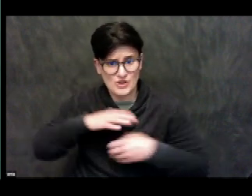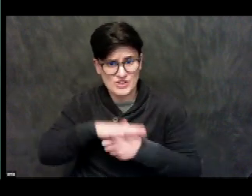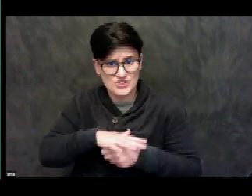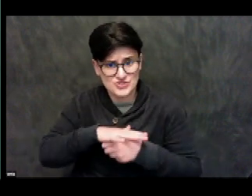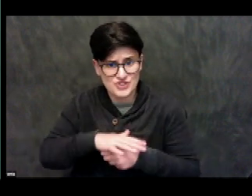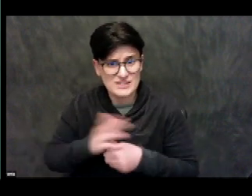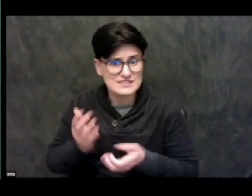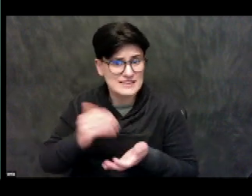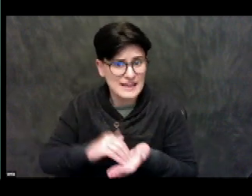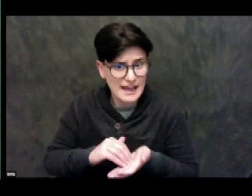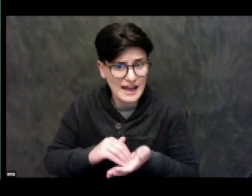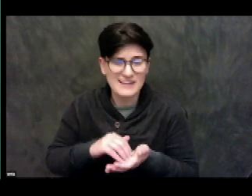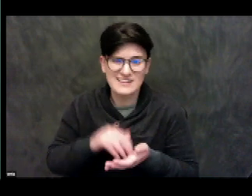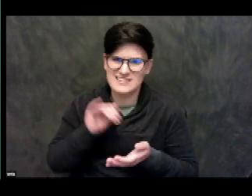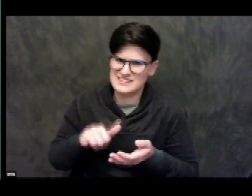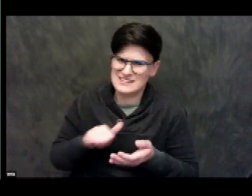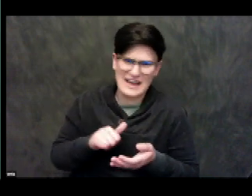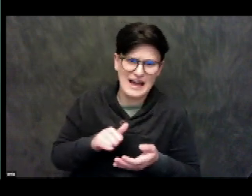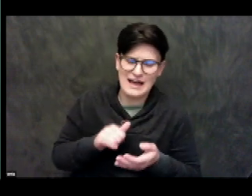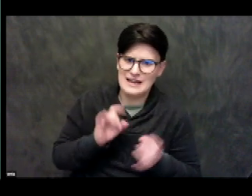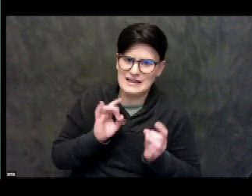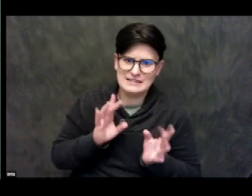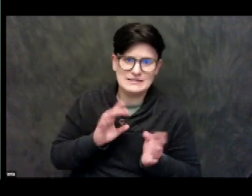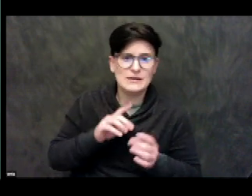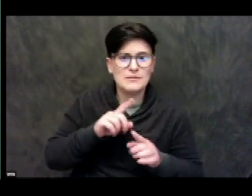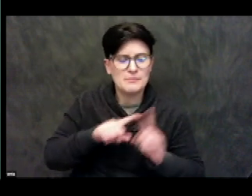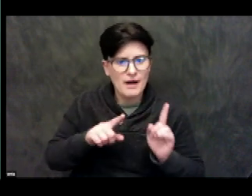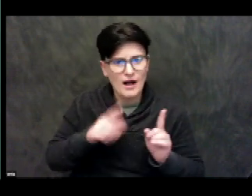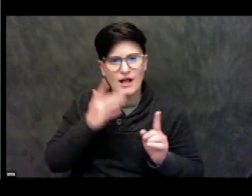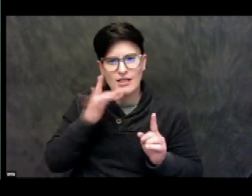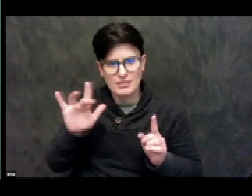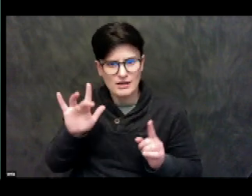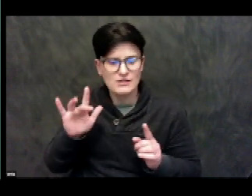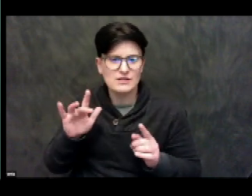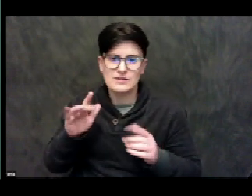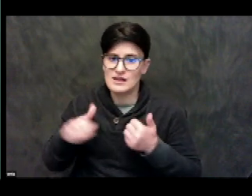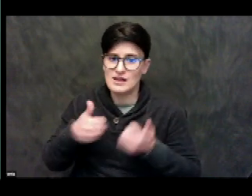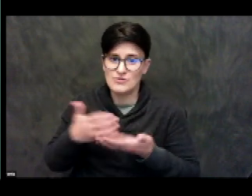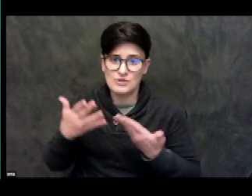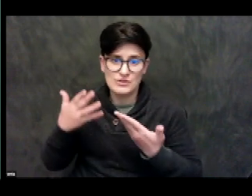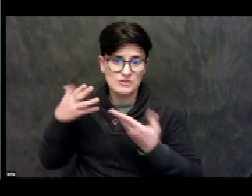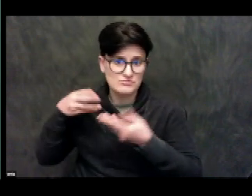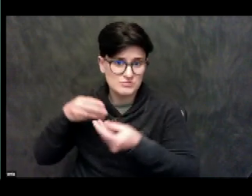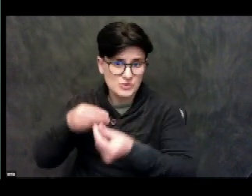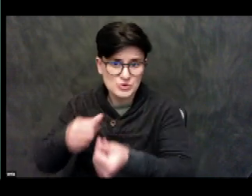there were no issues afterward, and that was it.